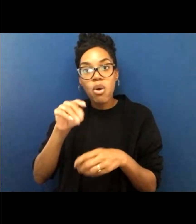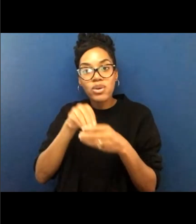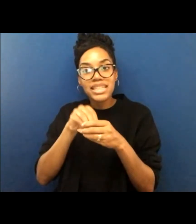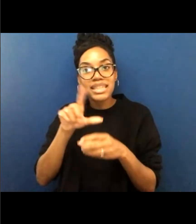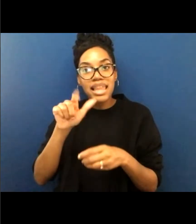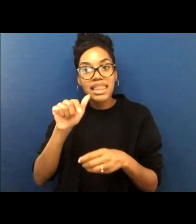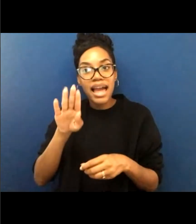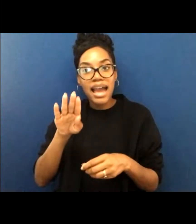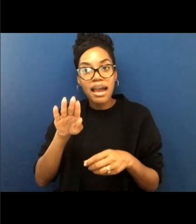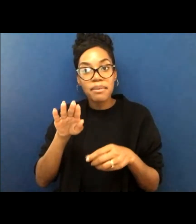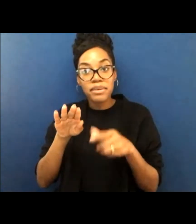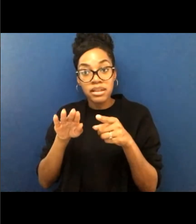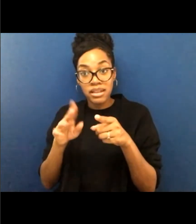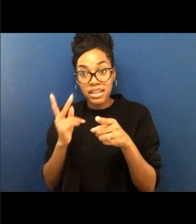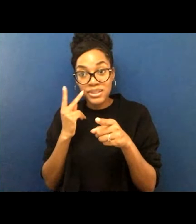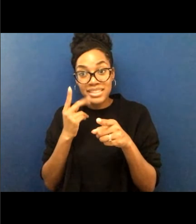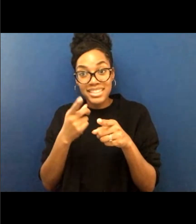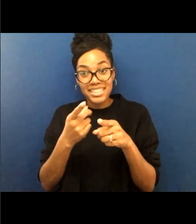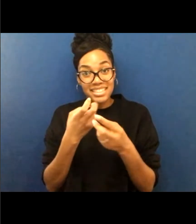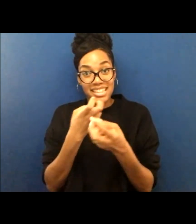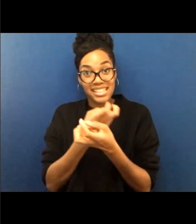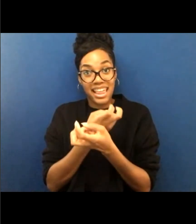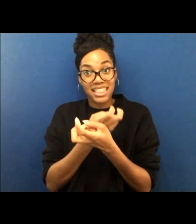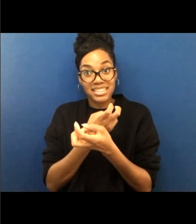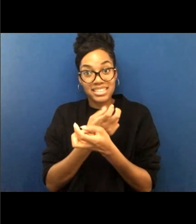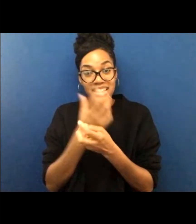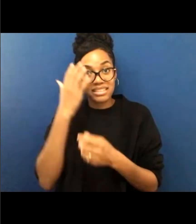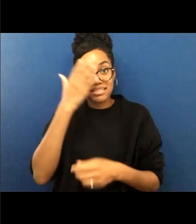Because basically it's just the exoskeleton of a crab.